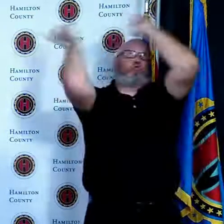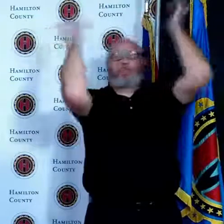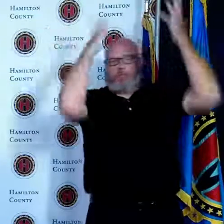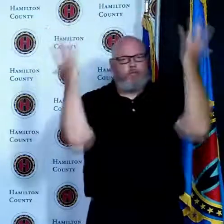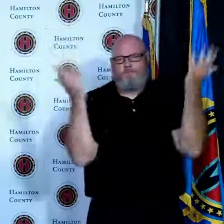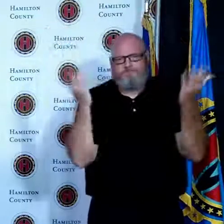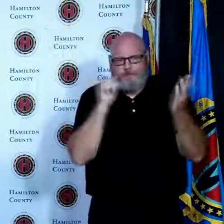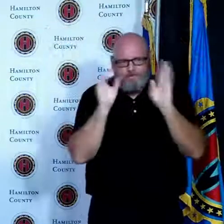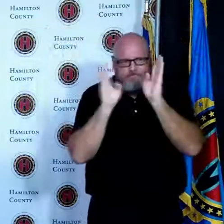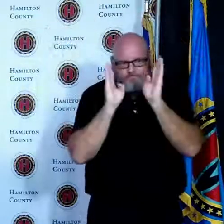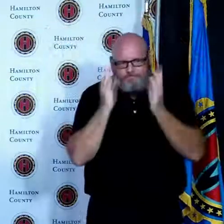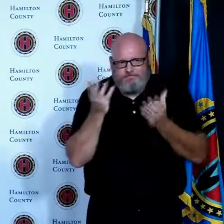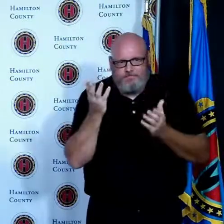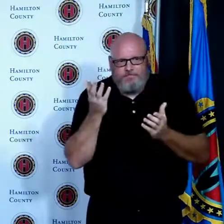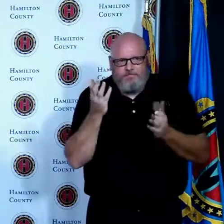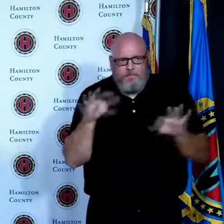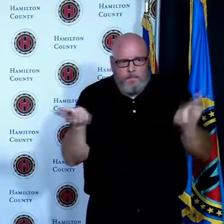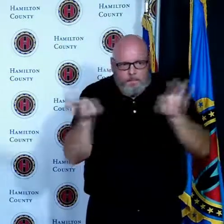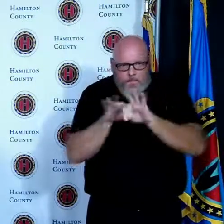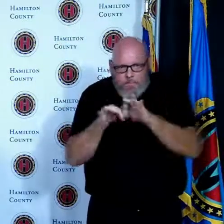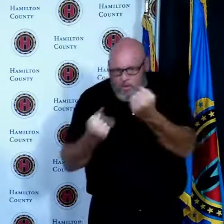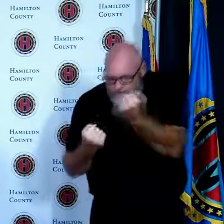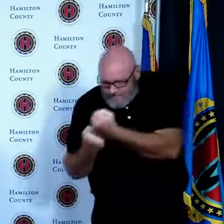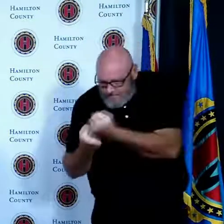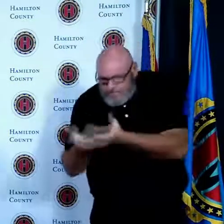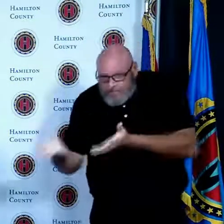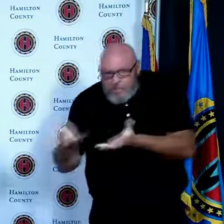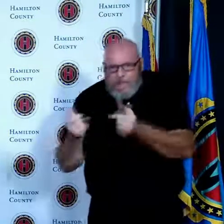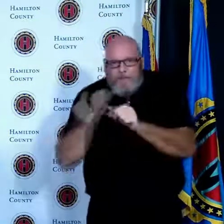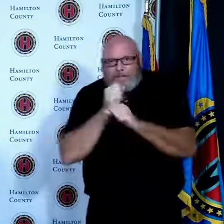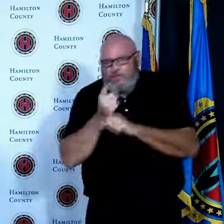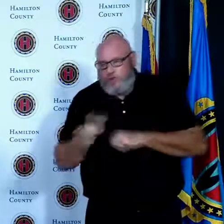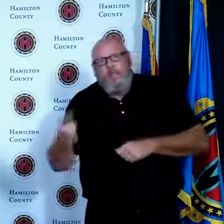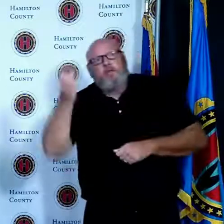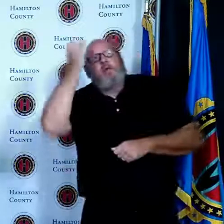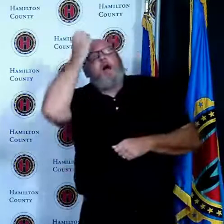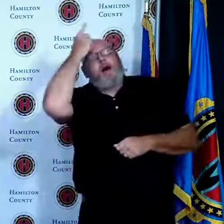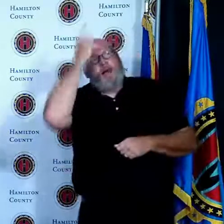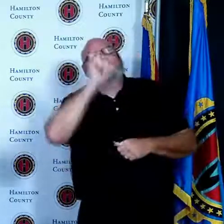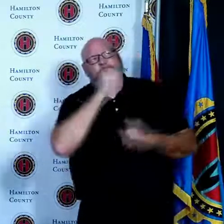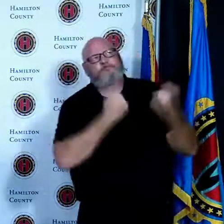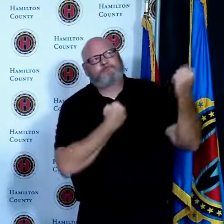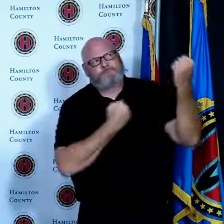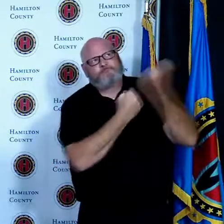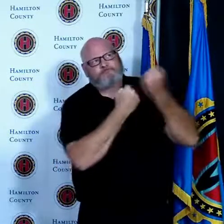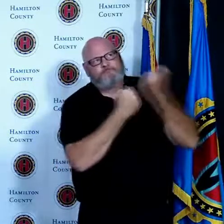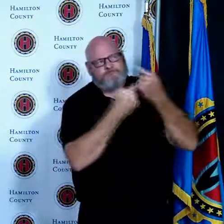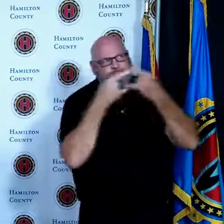will be the other thing I want to encourage families to do is to really pay attention to their child's health